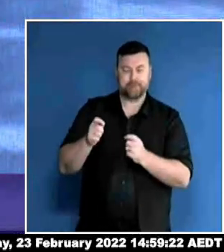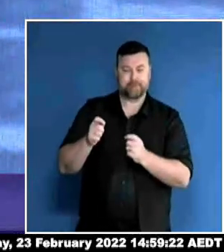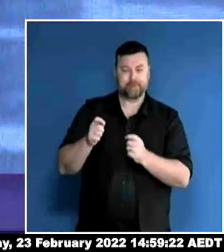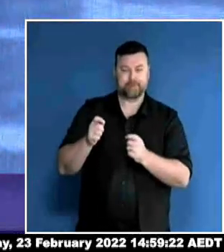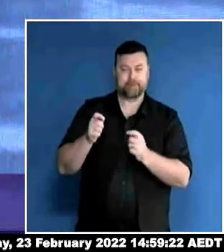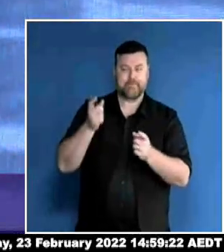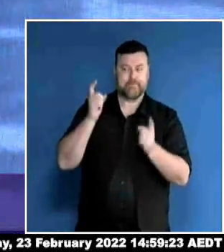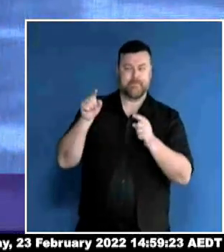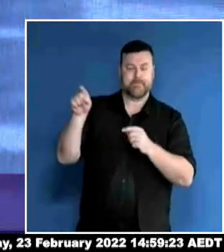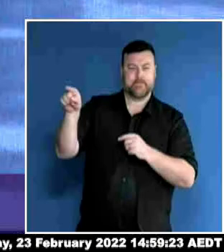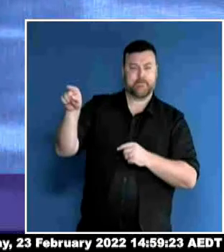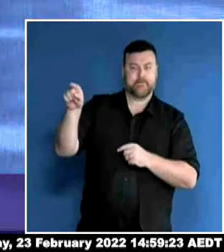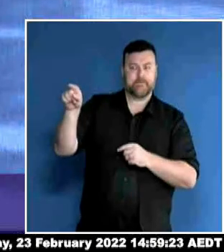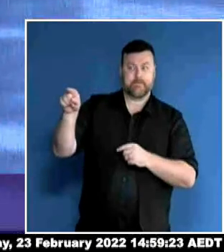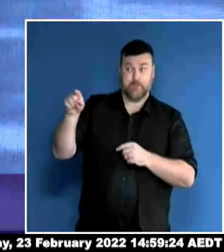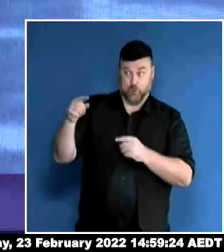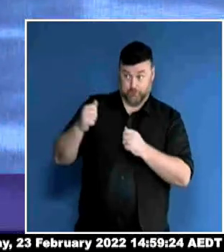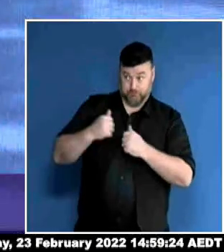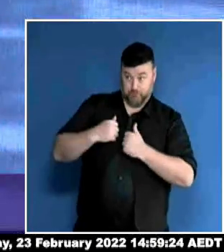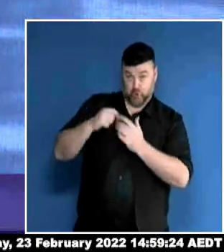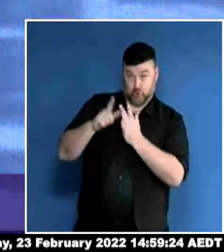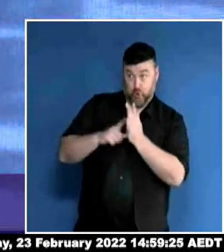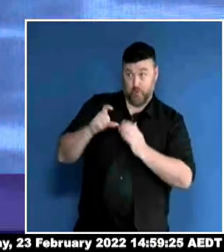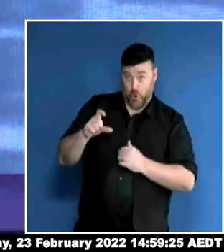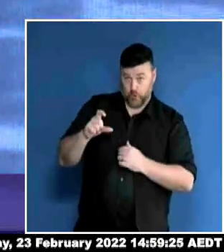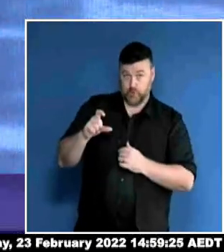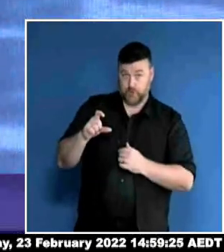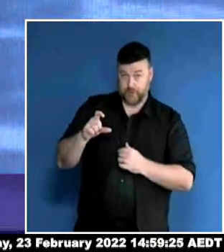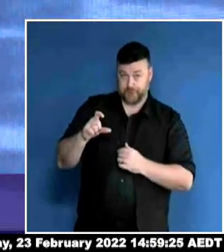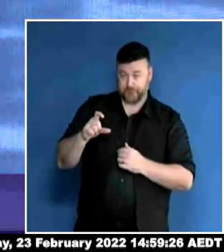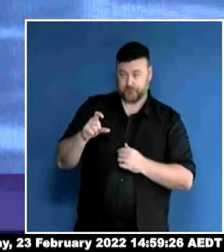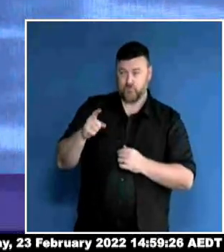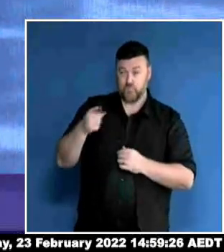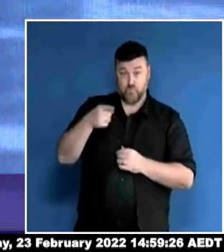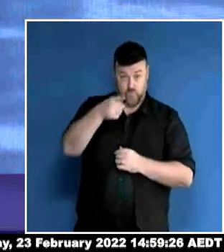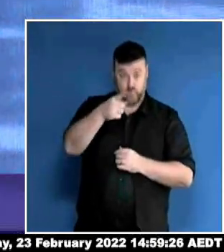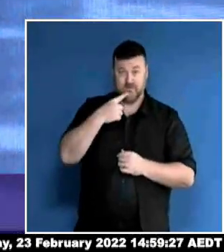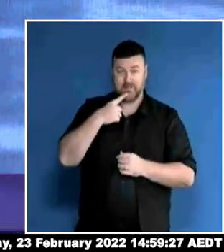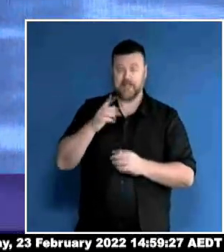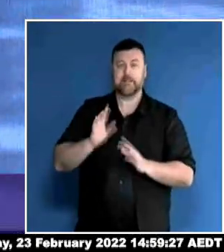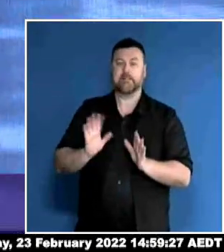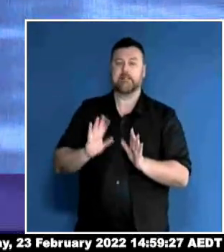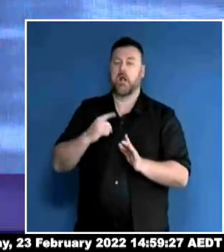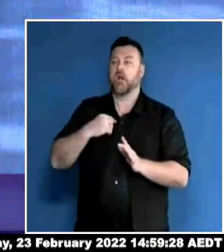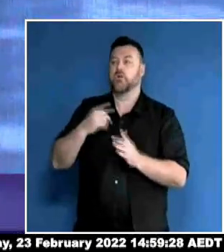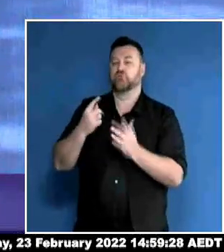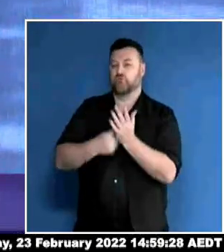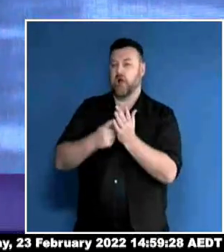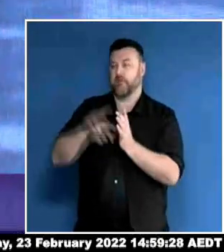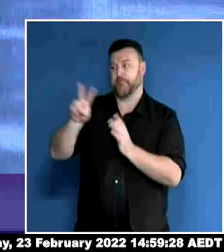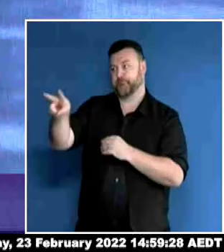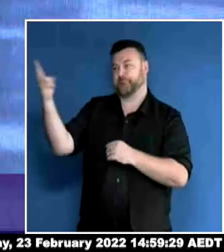you would prefer to deal with another person who we have described as PPSO-1, but that's